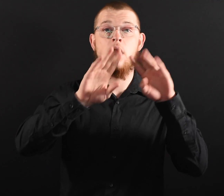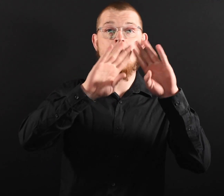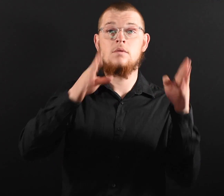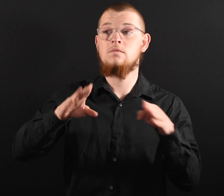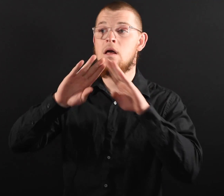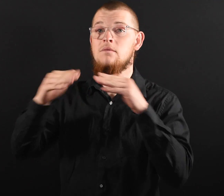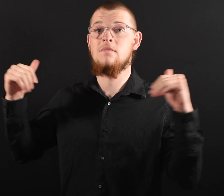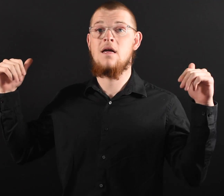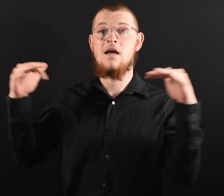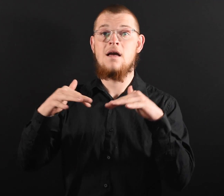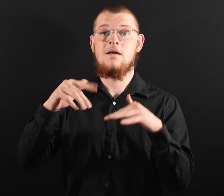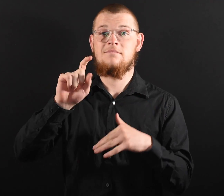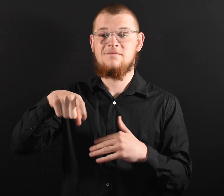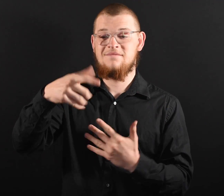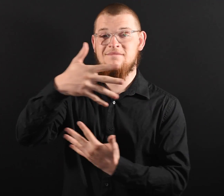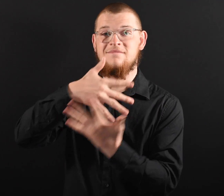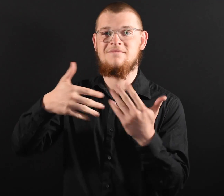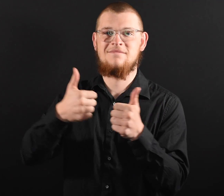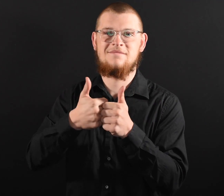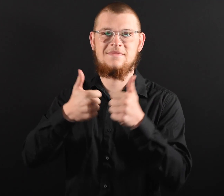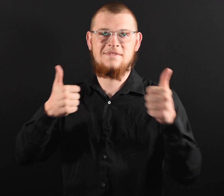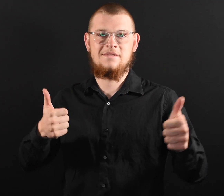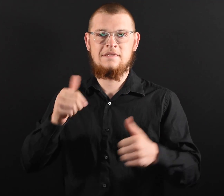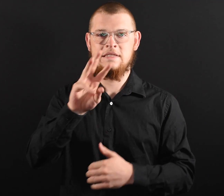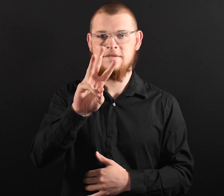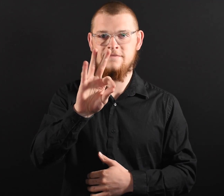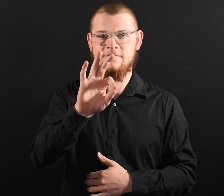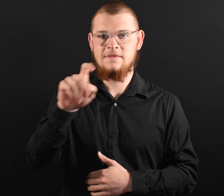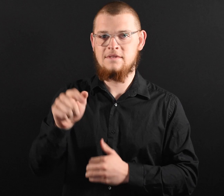different households is required while in the pool and while on the